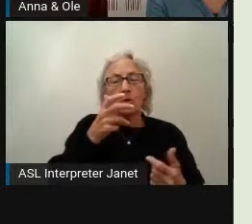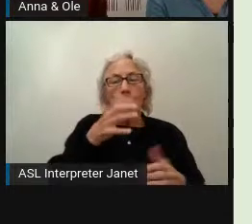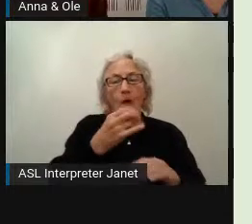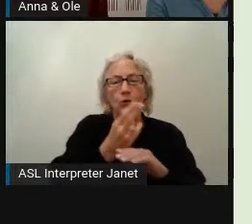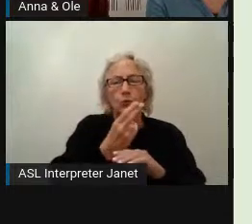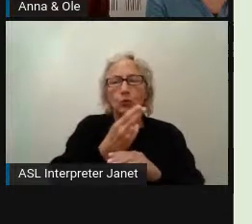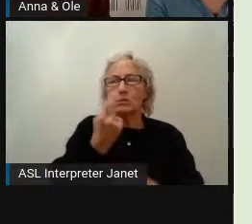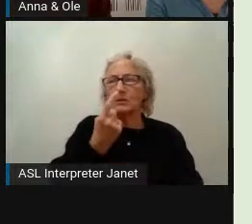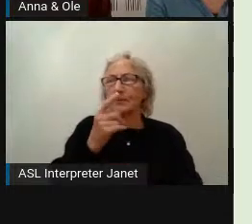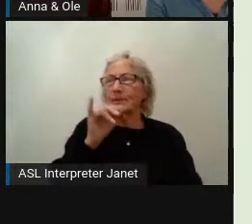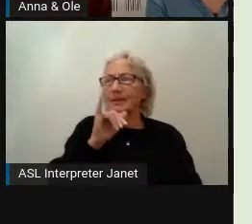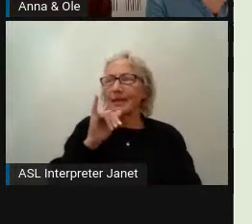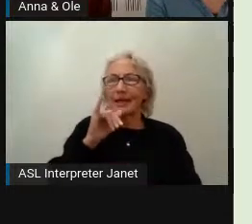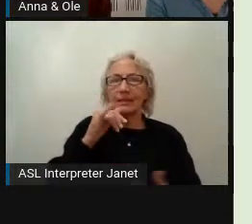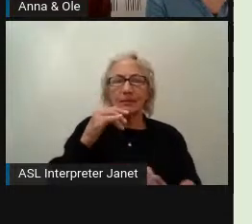English page, we have to make sure it is marked up correctly.